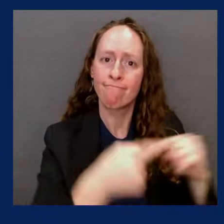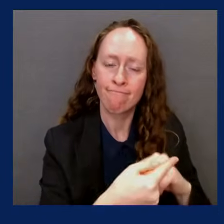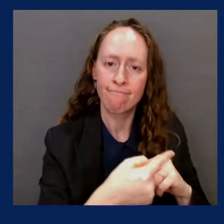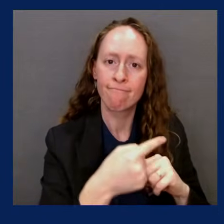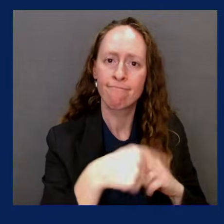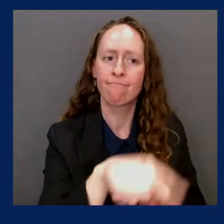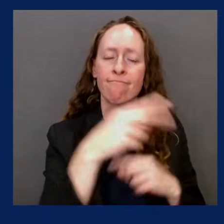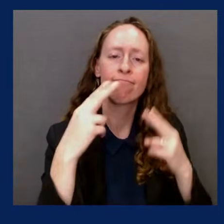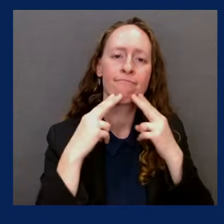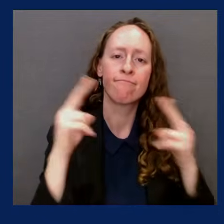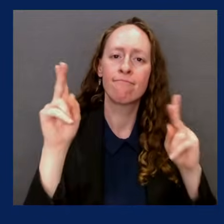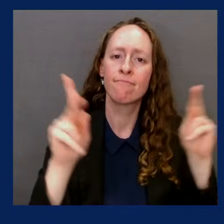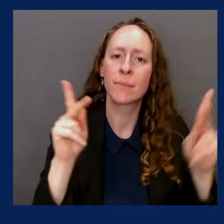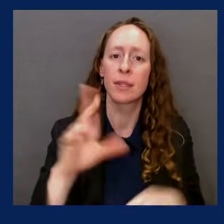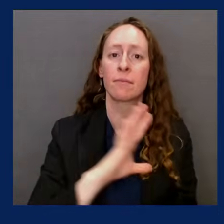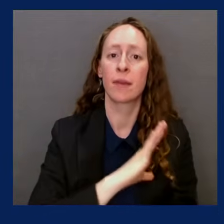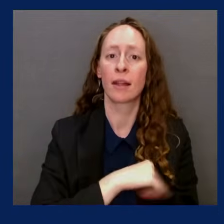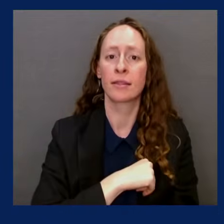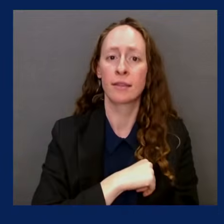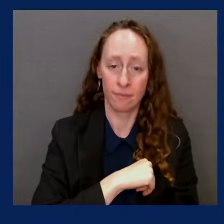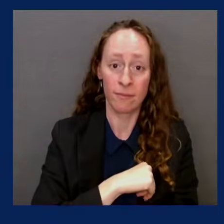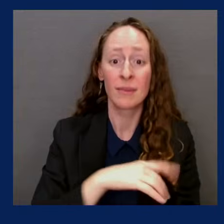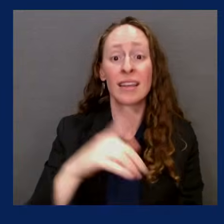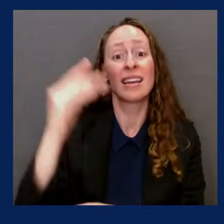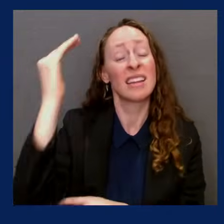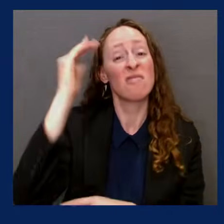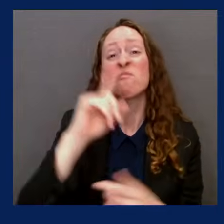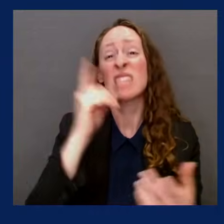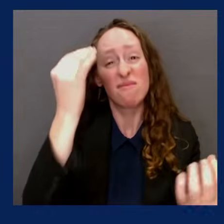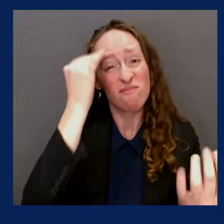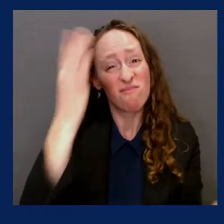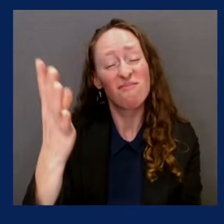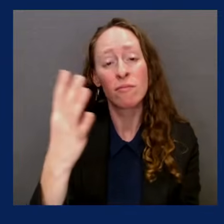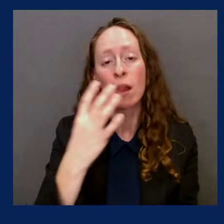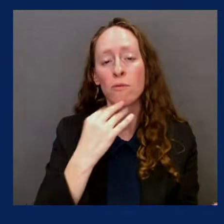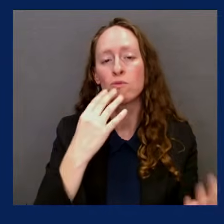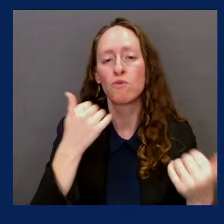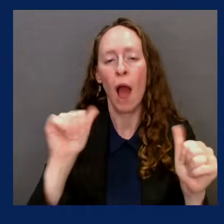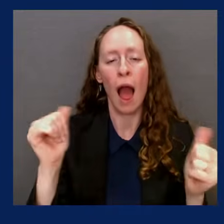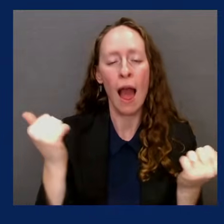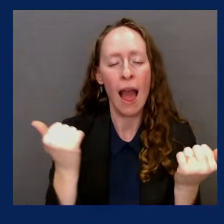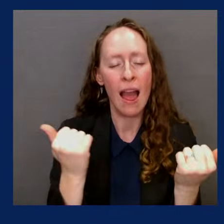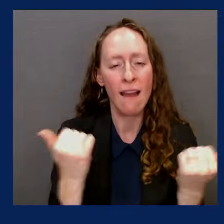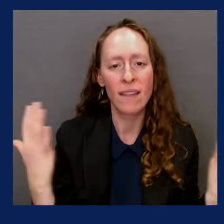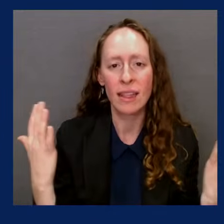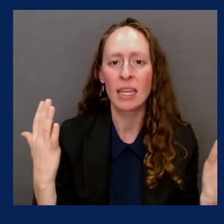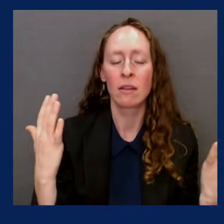Israel has to do everything in its power, as difficult as it is, to protect innocent civilians. And it's difficult.